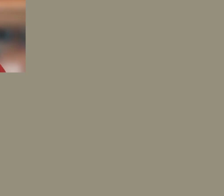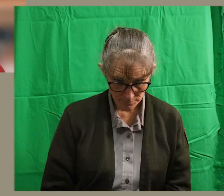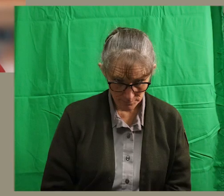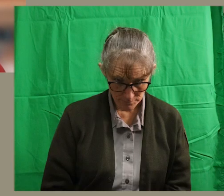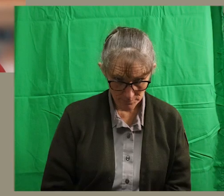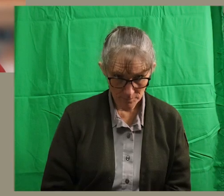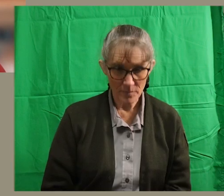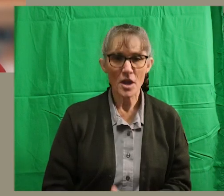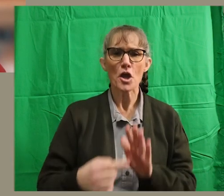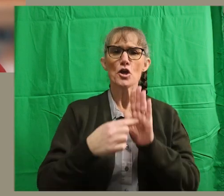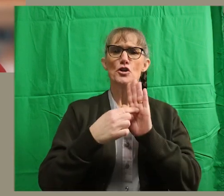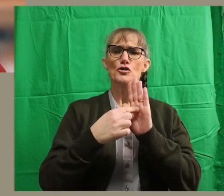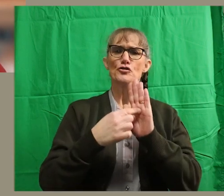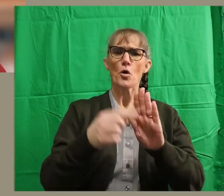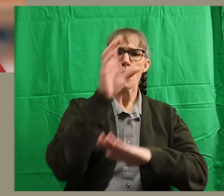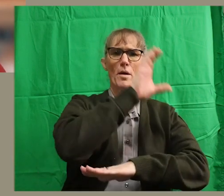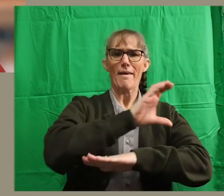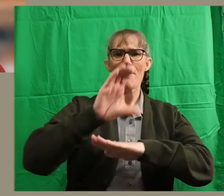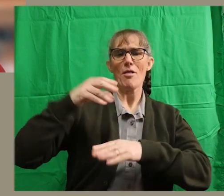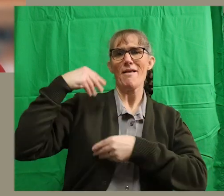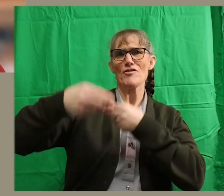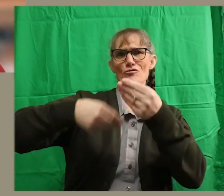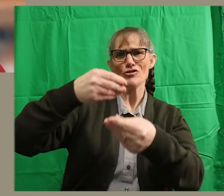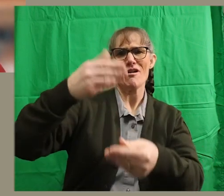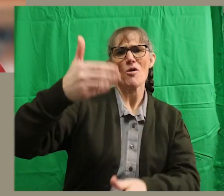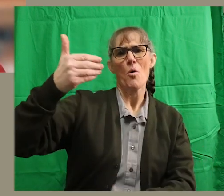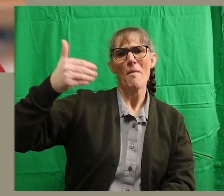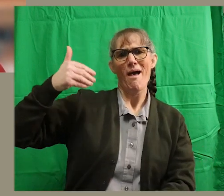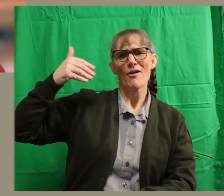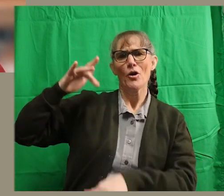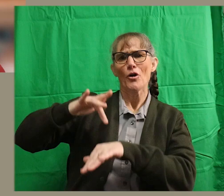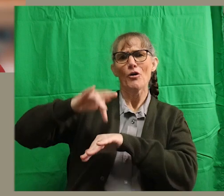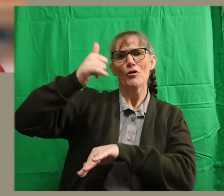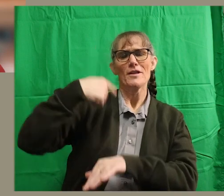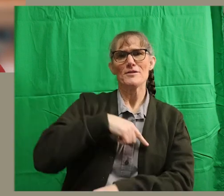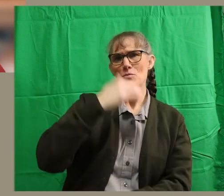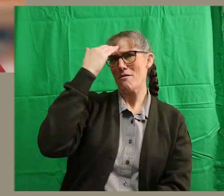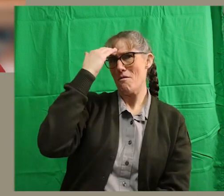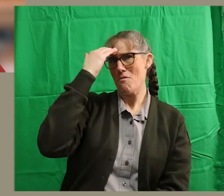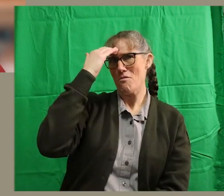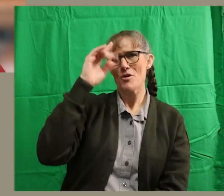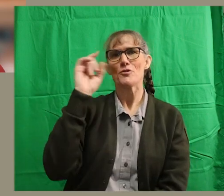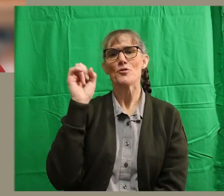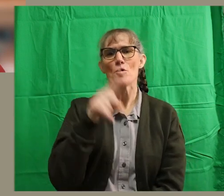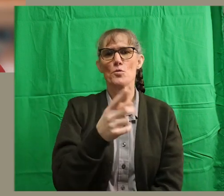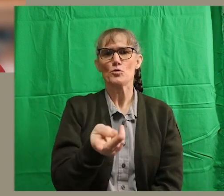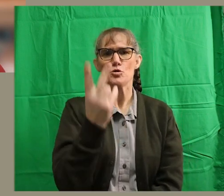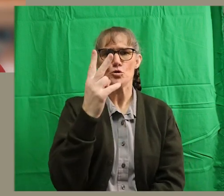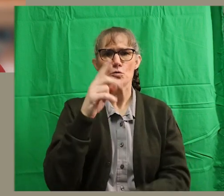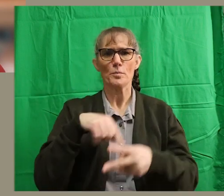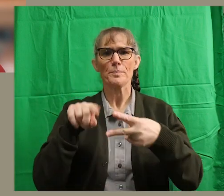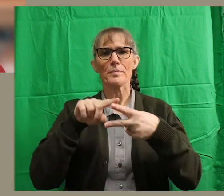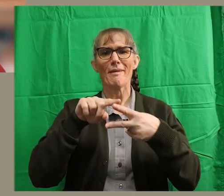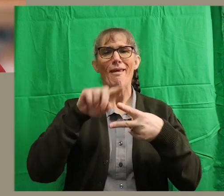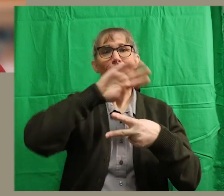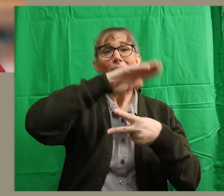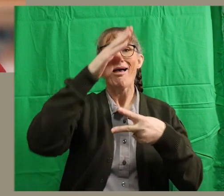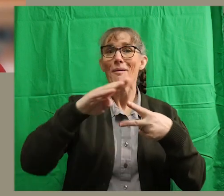So, here we see a tree of camel evolution spanning back to some of the earliest camels that we know about. And here I want to point out two things: we see